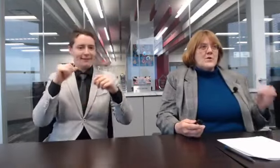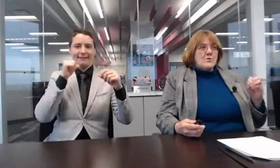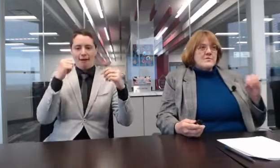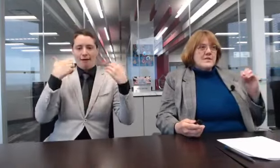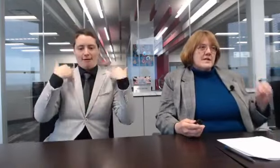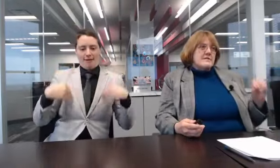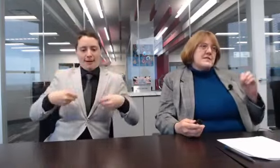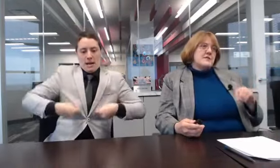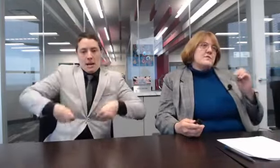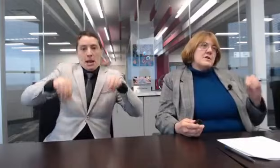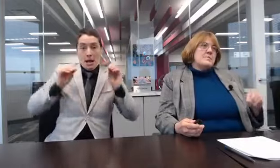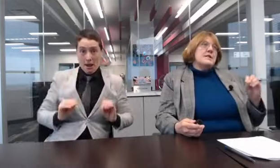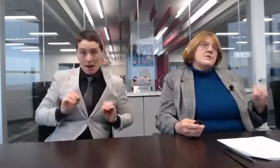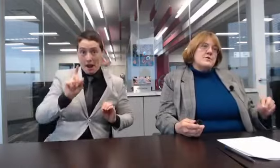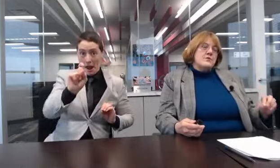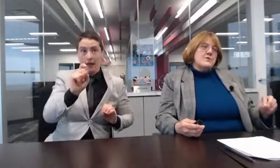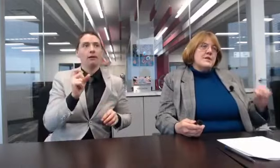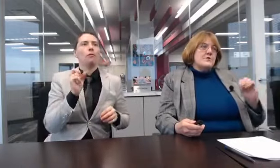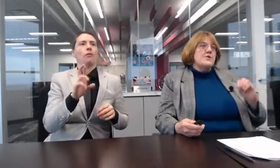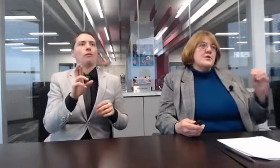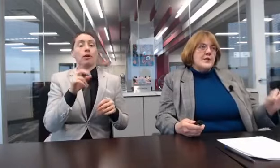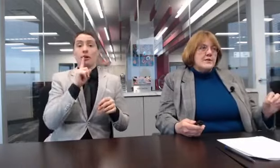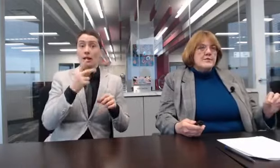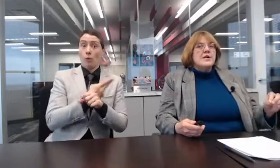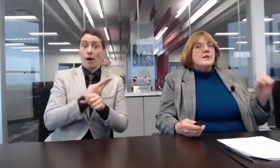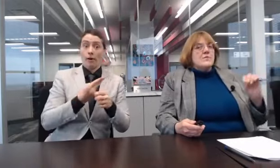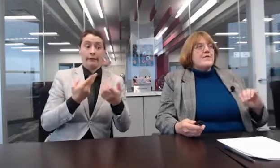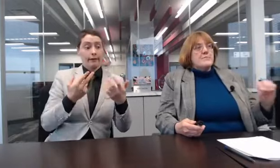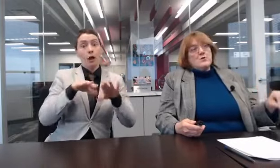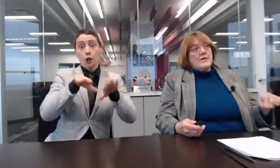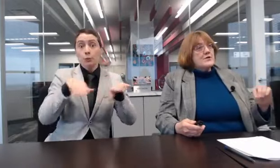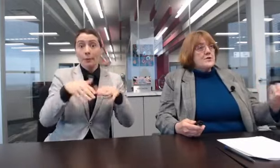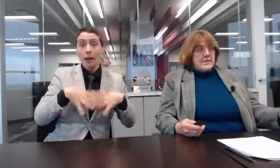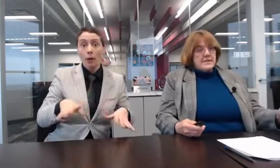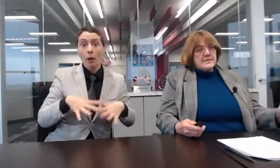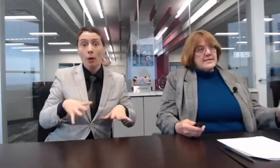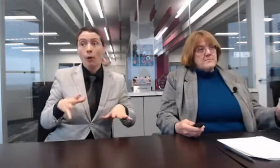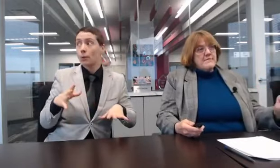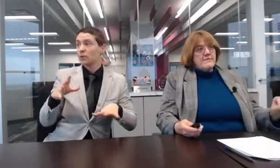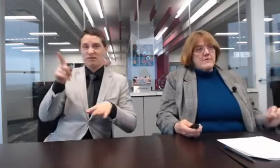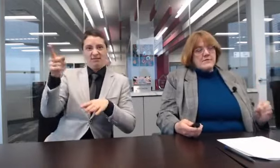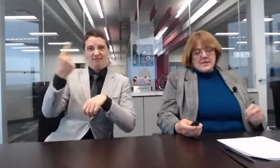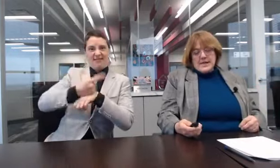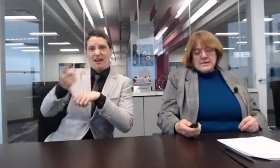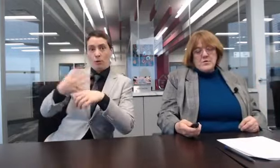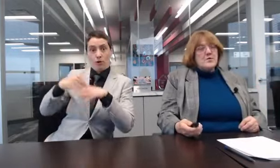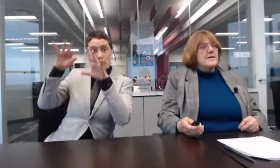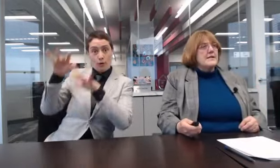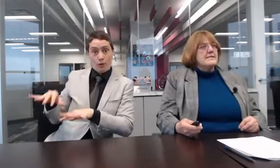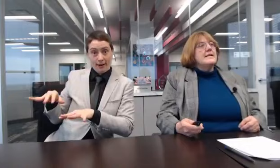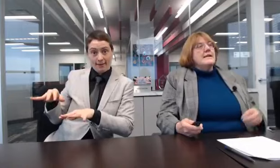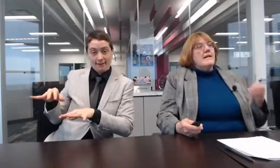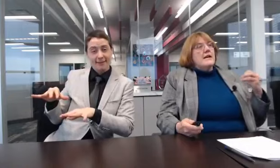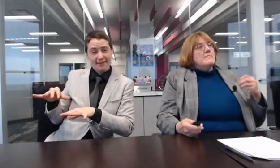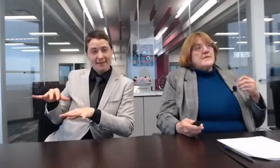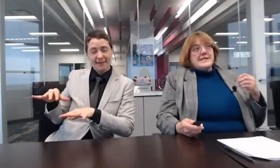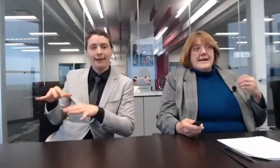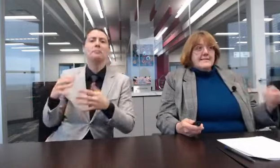Those are the kind of things you wanna make sure that you share with whoever's doing the assessment for the County Board, because yes,